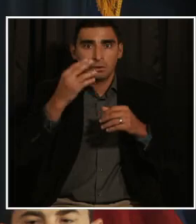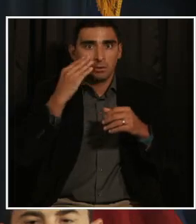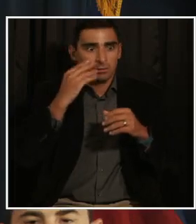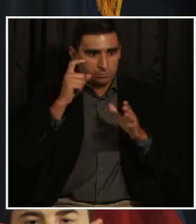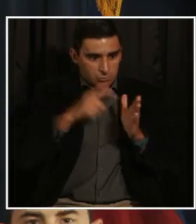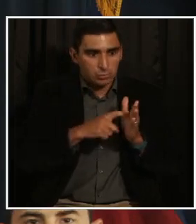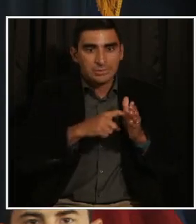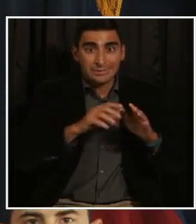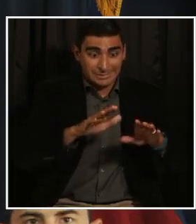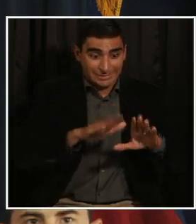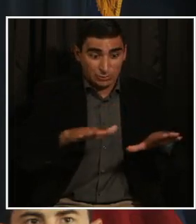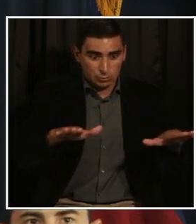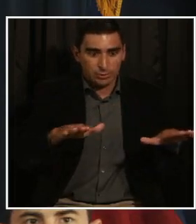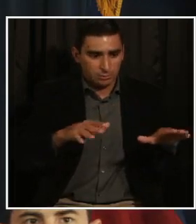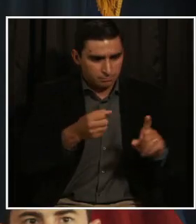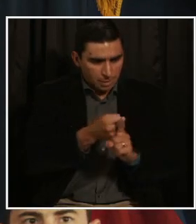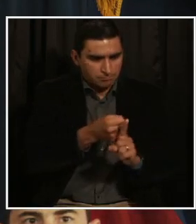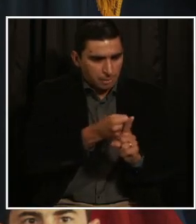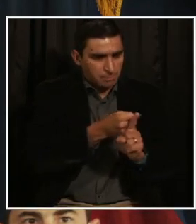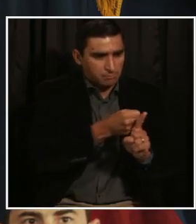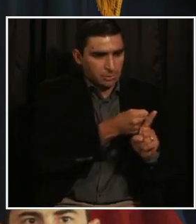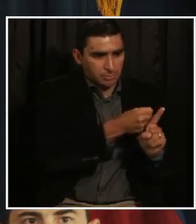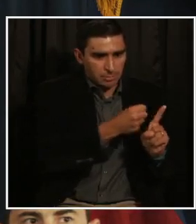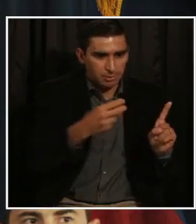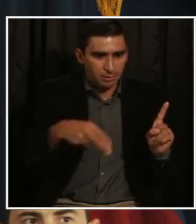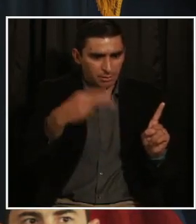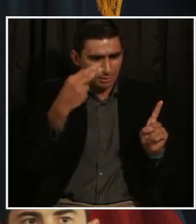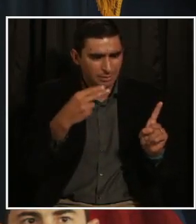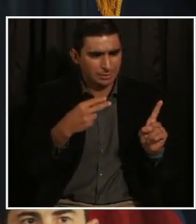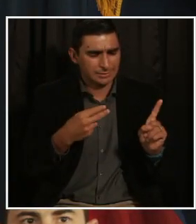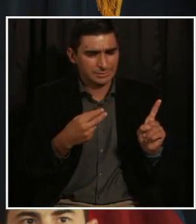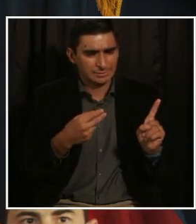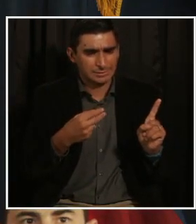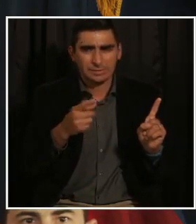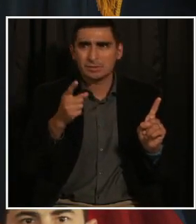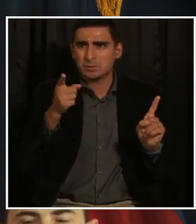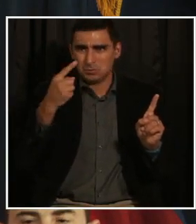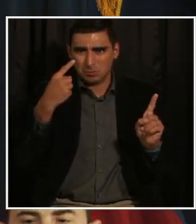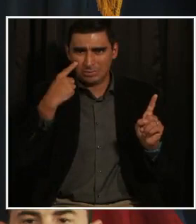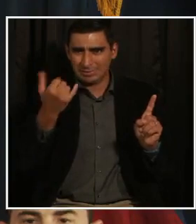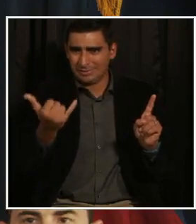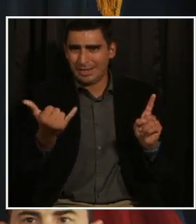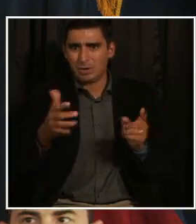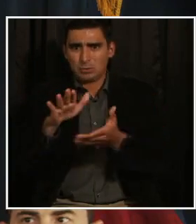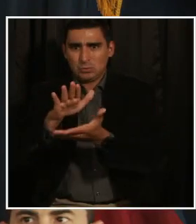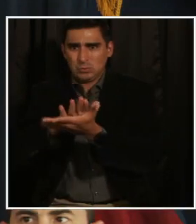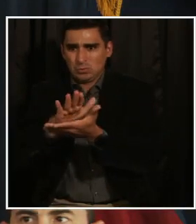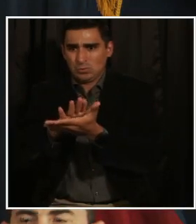do you still feel like the this local control approach um where school districts decide um